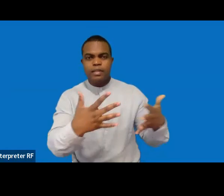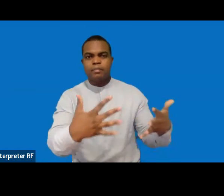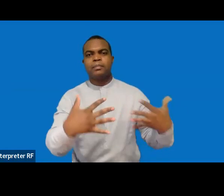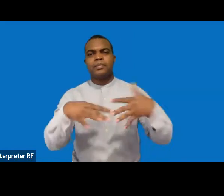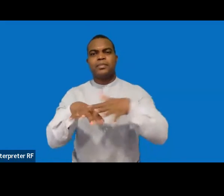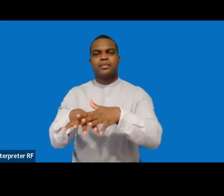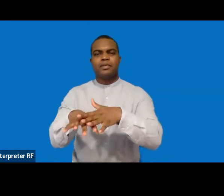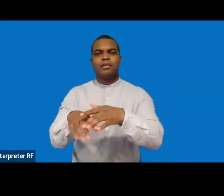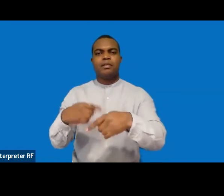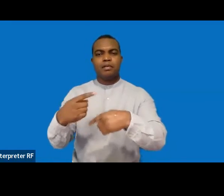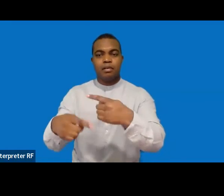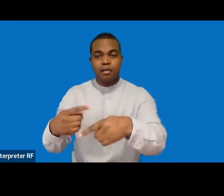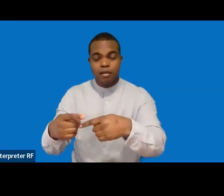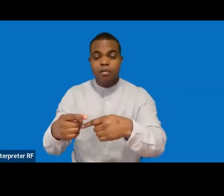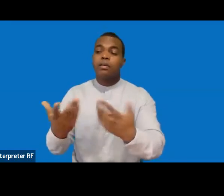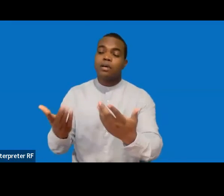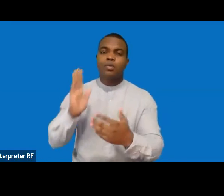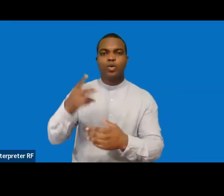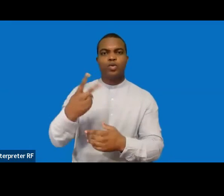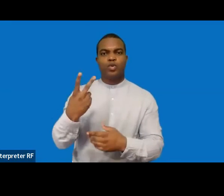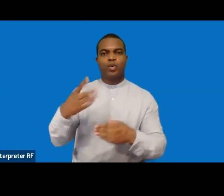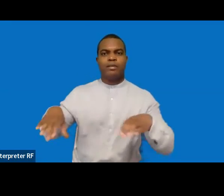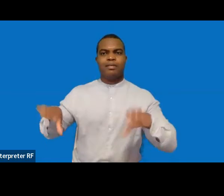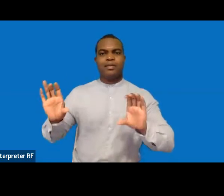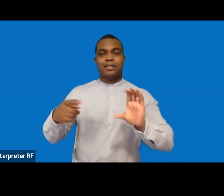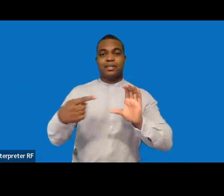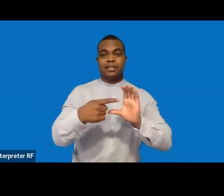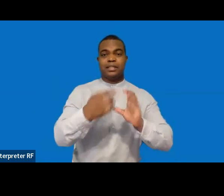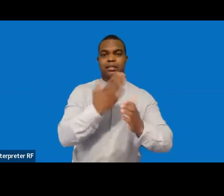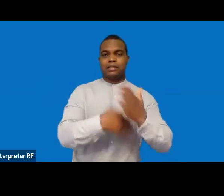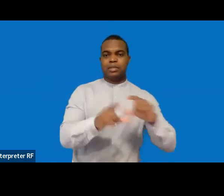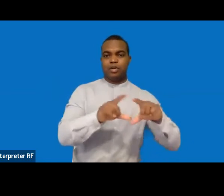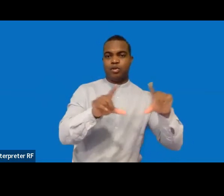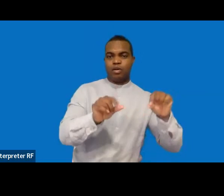The European Disability Card, proposed by the European Commission,